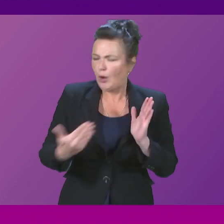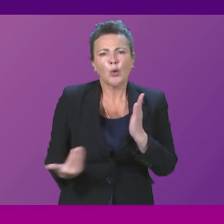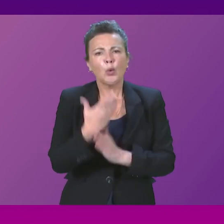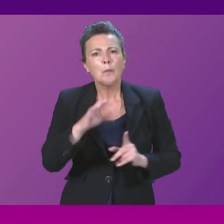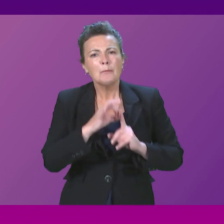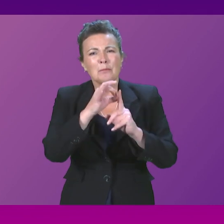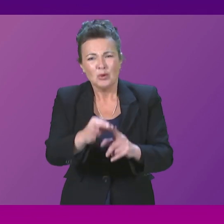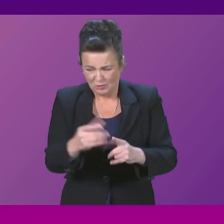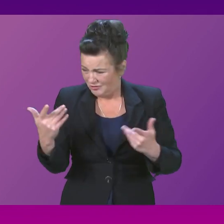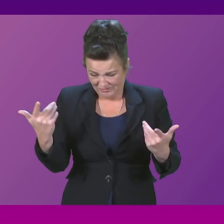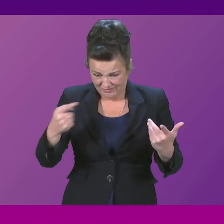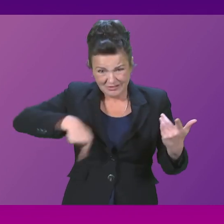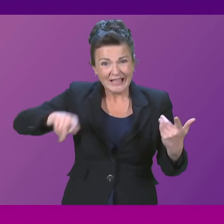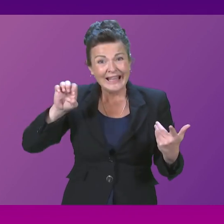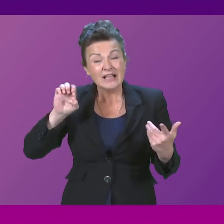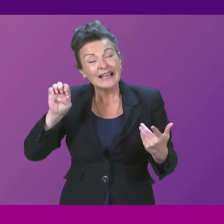have been torn up by the EU.